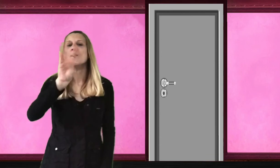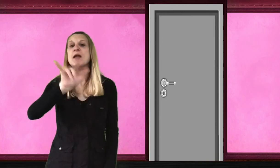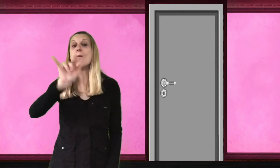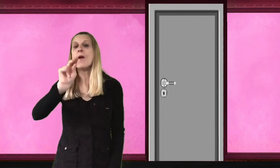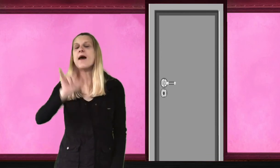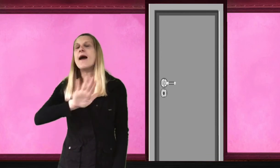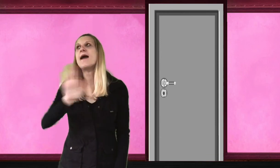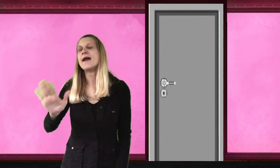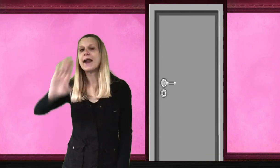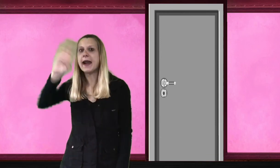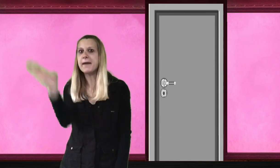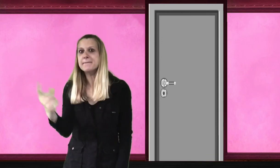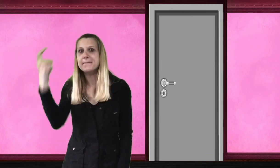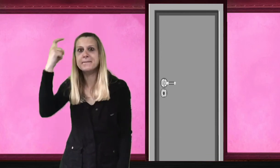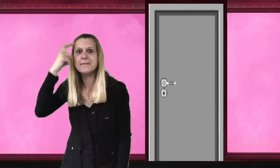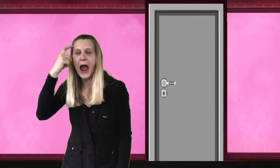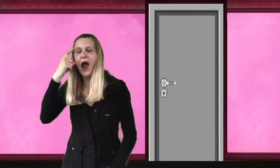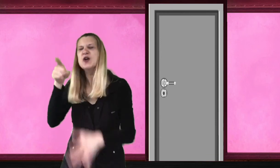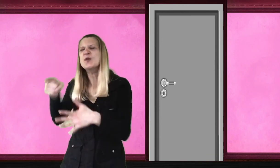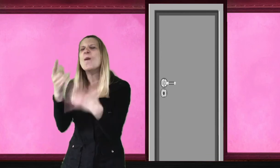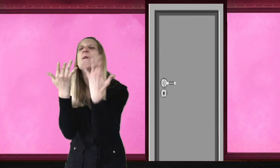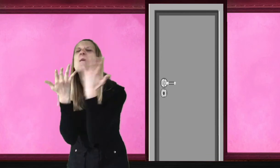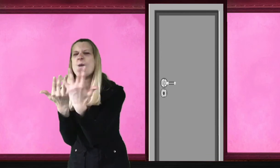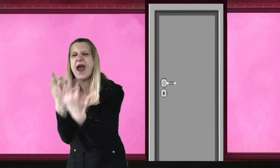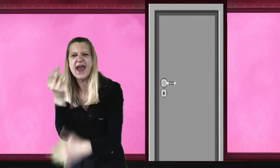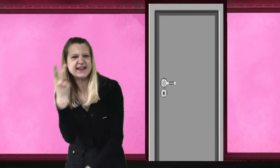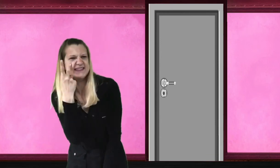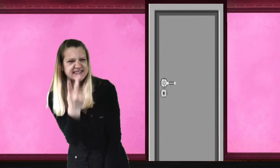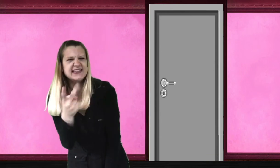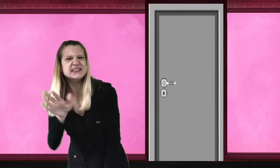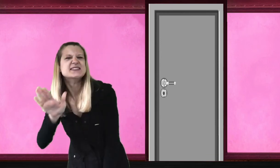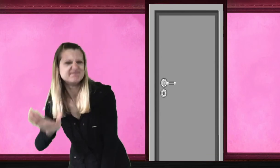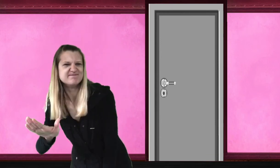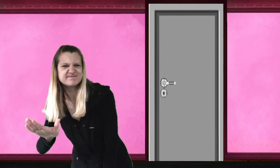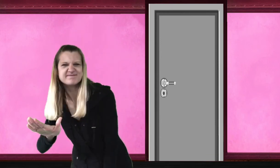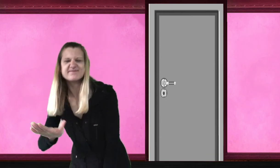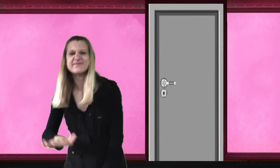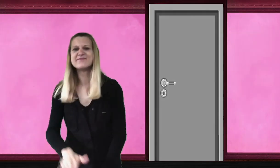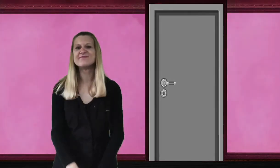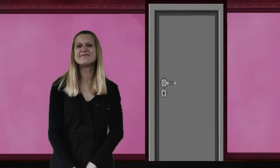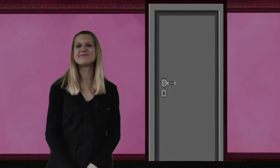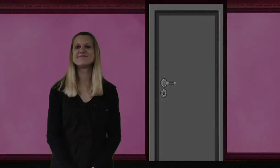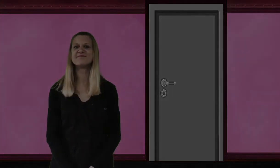"Never you mind," said Mr. Wonka. "You just wait and see."